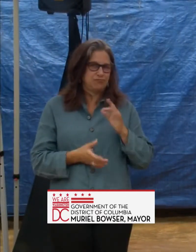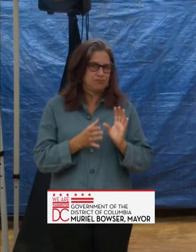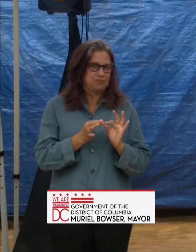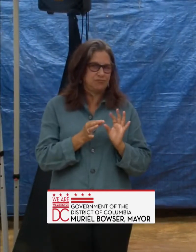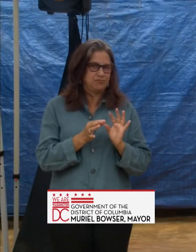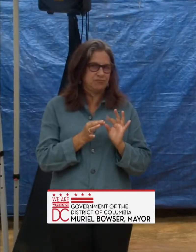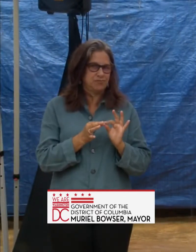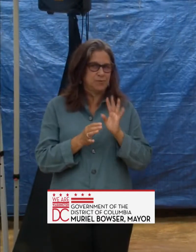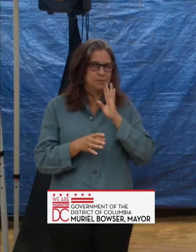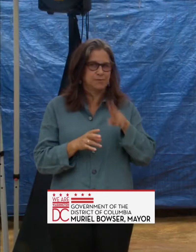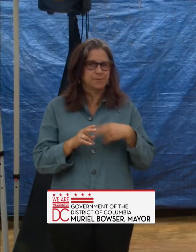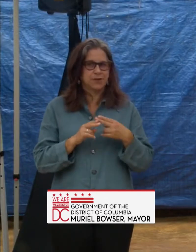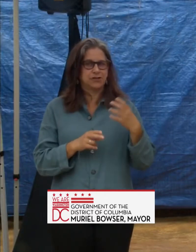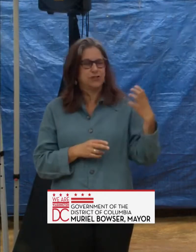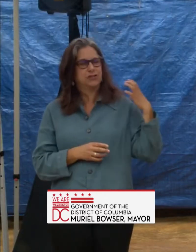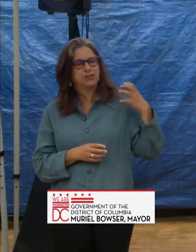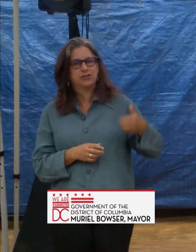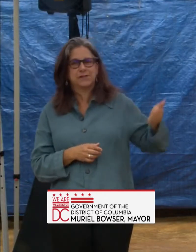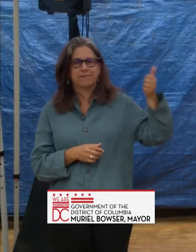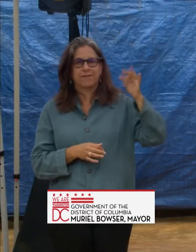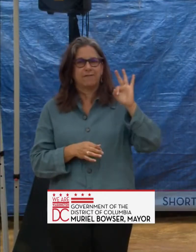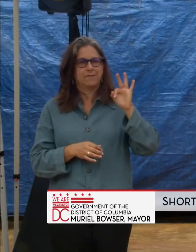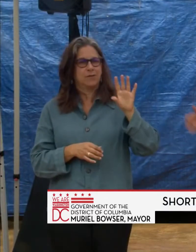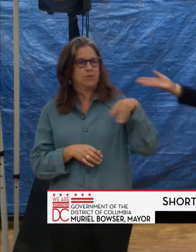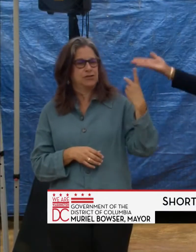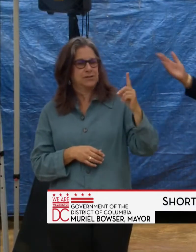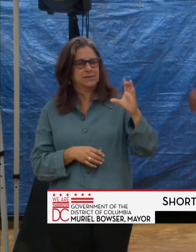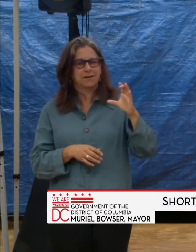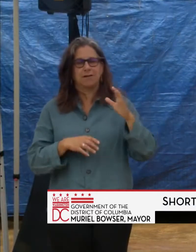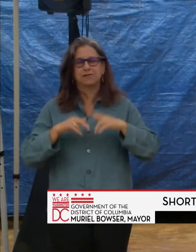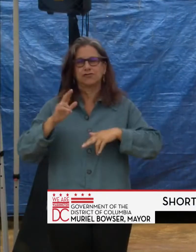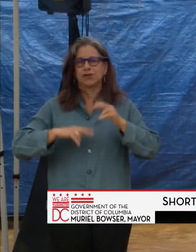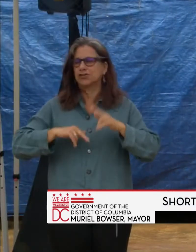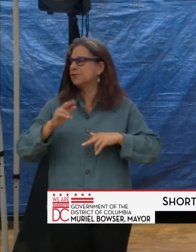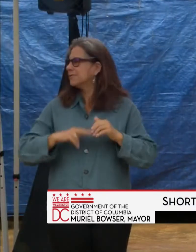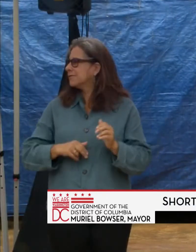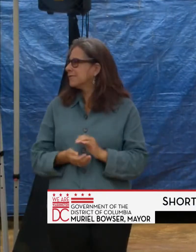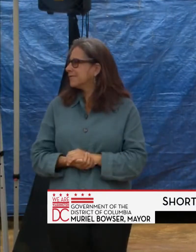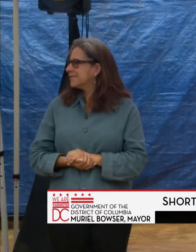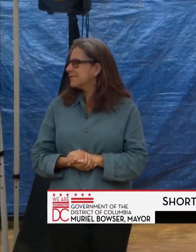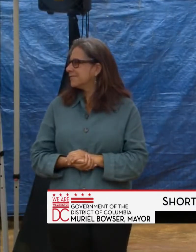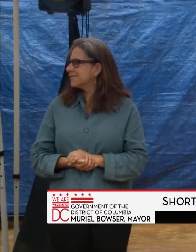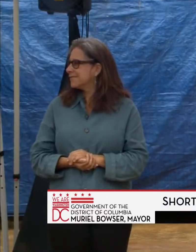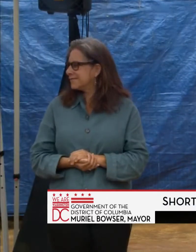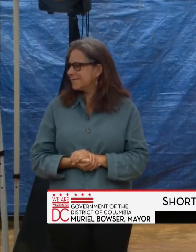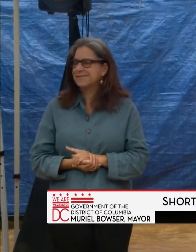DIRECTOR GILLIS FROM DGS.